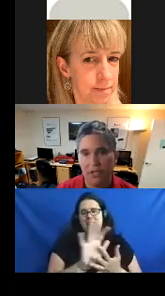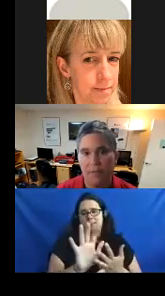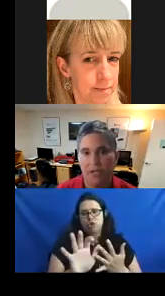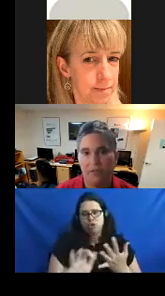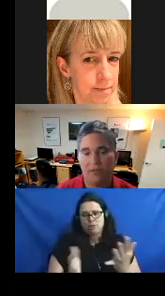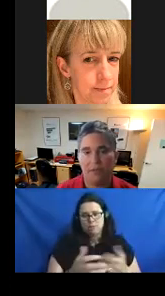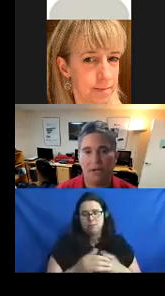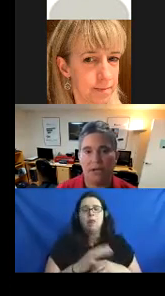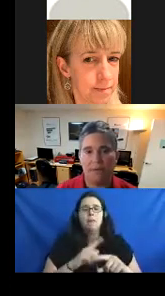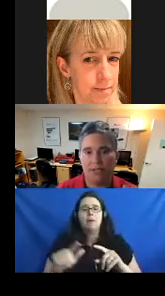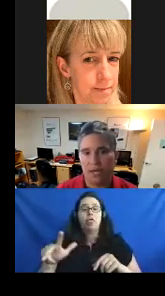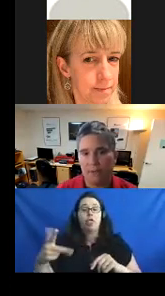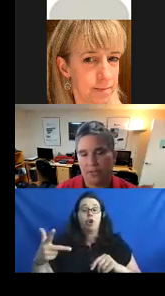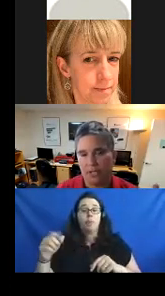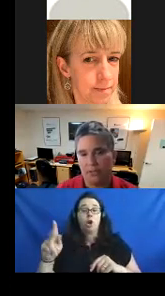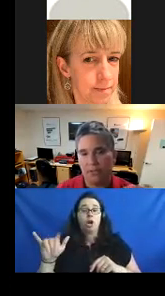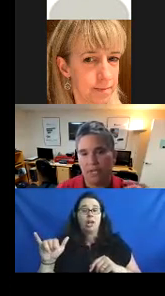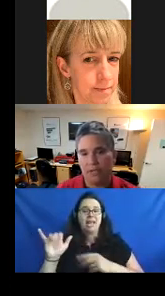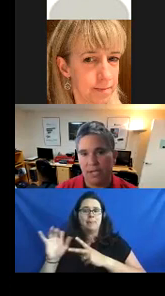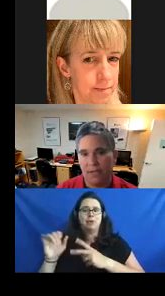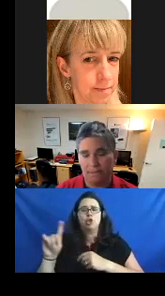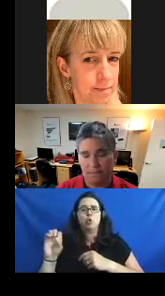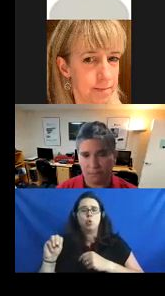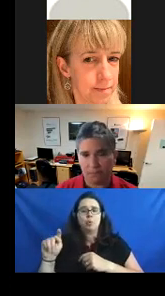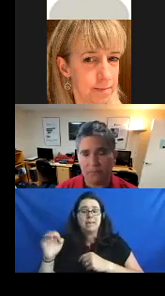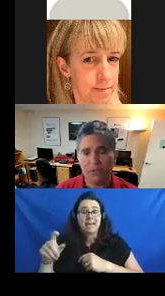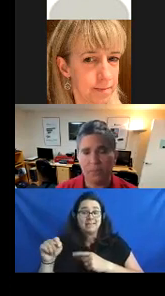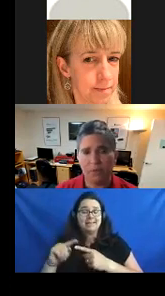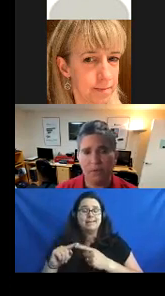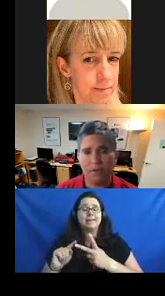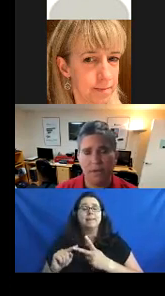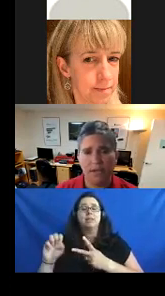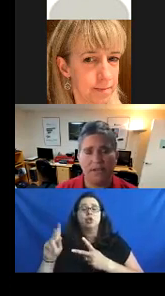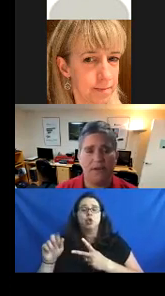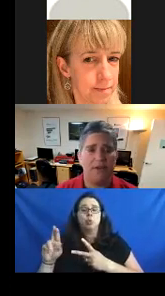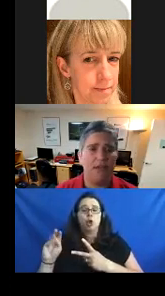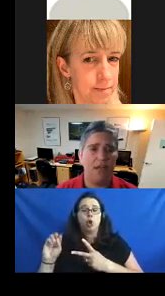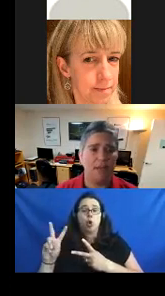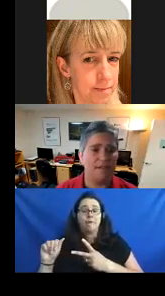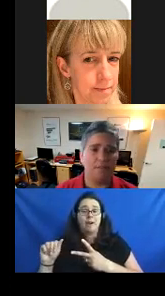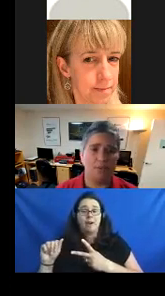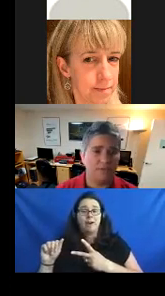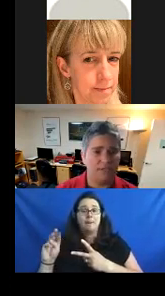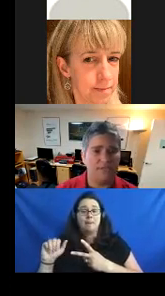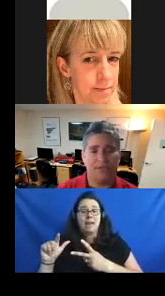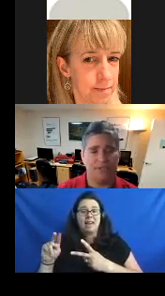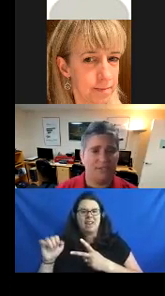FEATURES, BUT THE THIRD-PARTY OPTIONS, ZOOM TEXT AND SUPERNOVA MAGNIFIER, HAVE MOST OF THESE FEATURES AND MORE